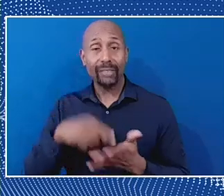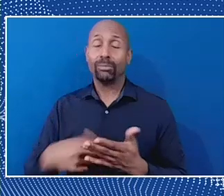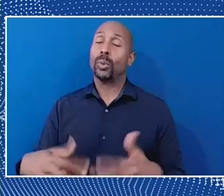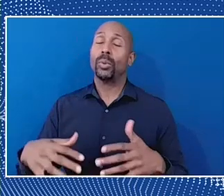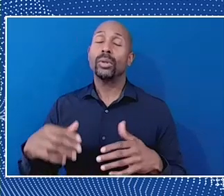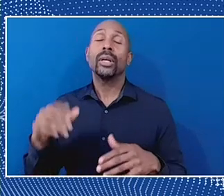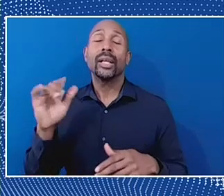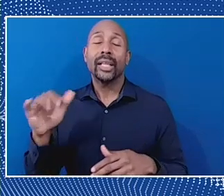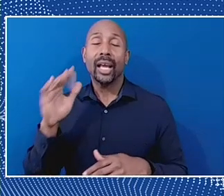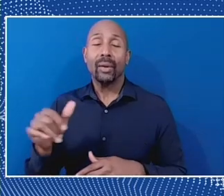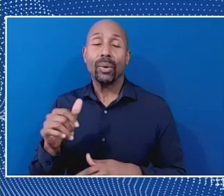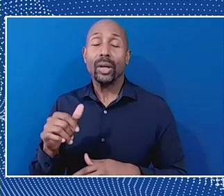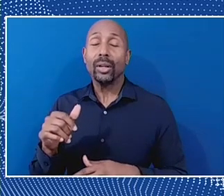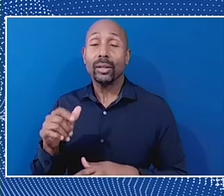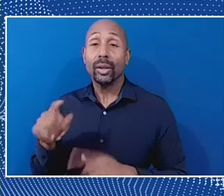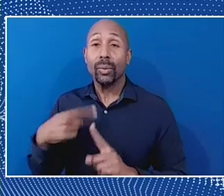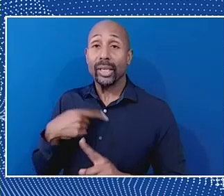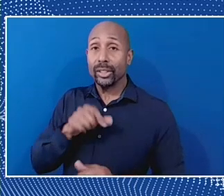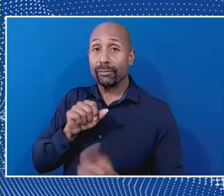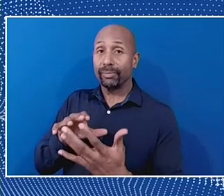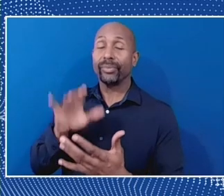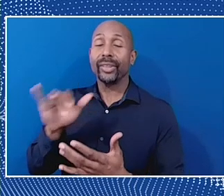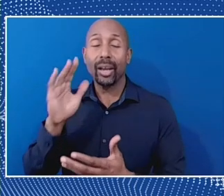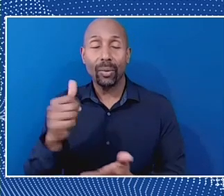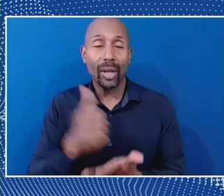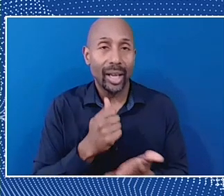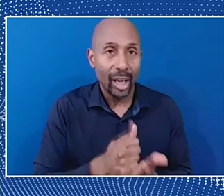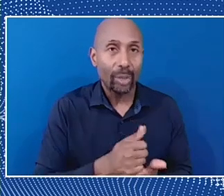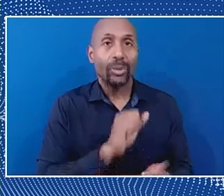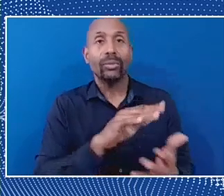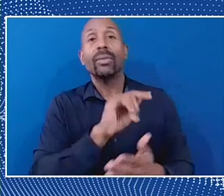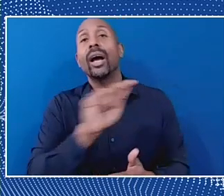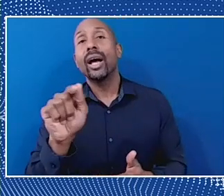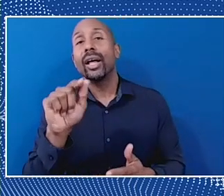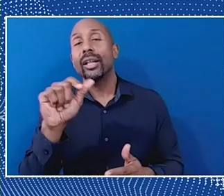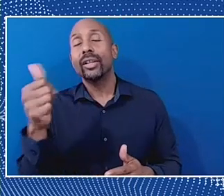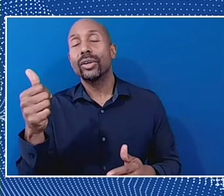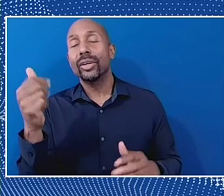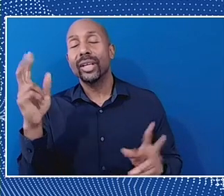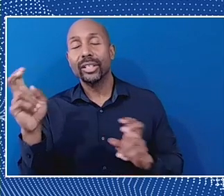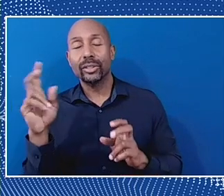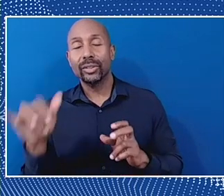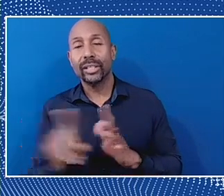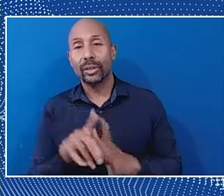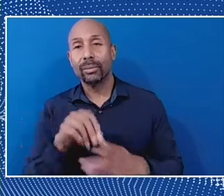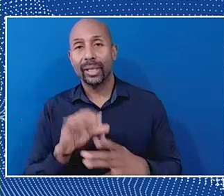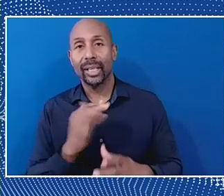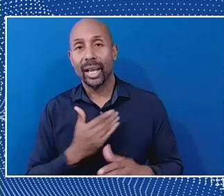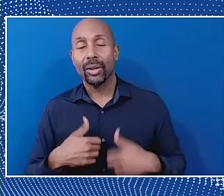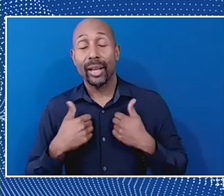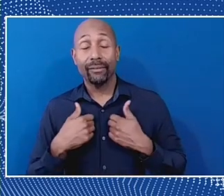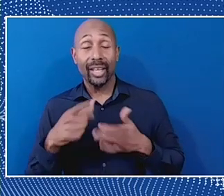directly impacting our lives. Canceling student debt would be- would significantly support the financial